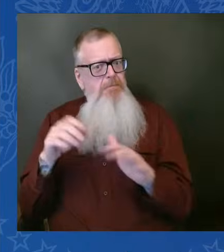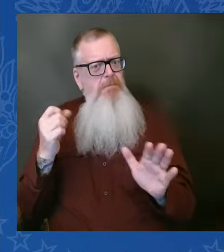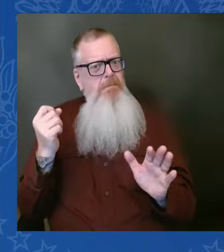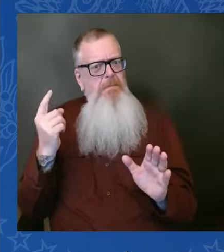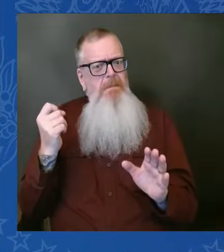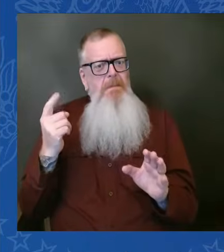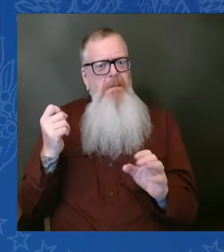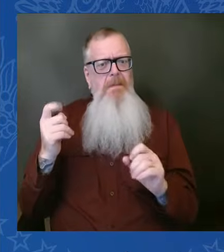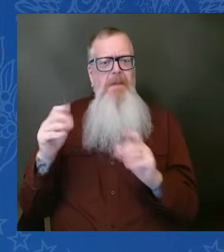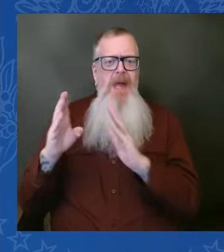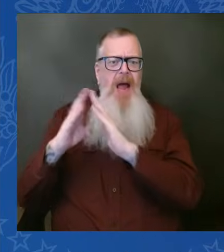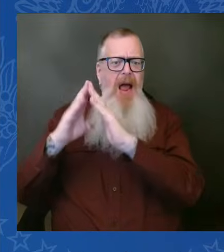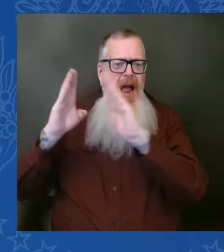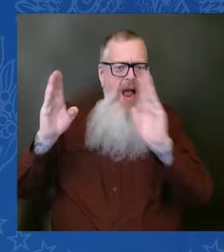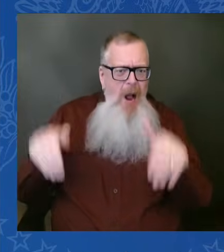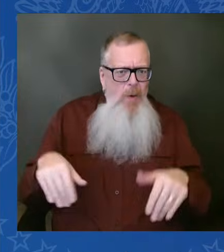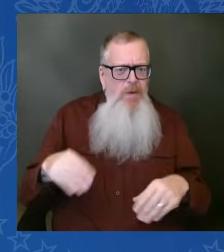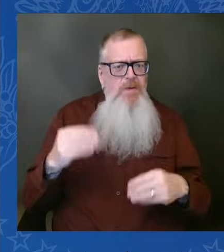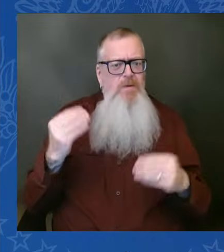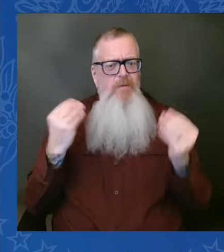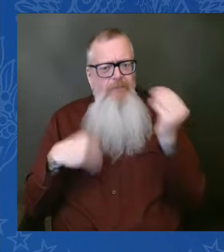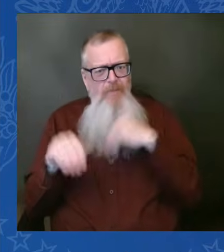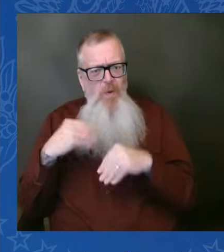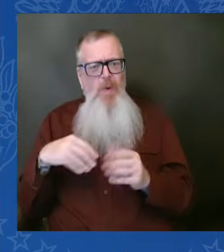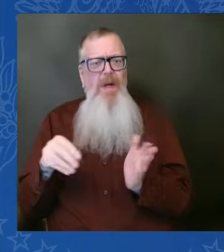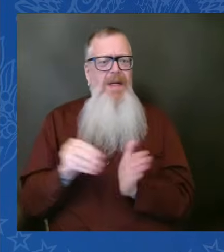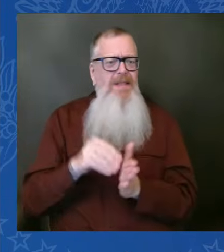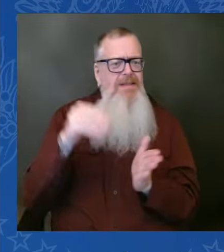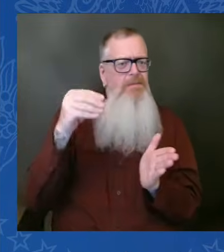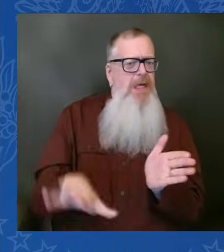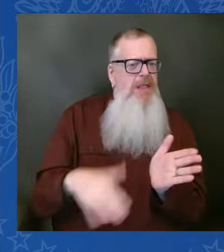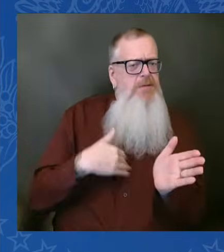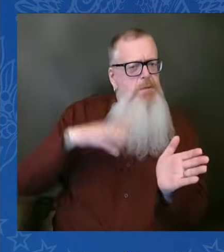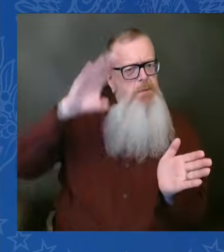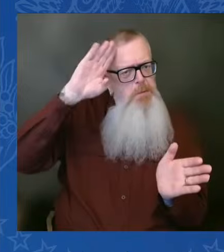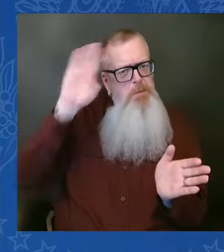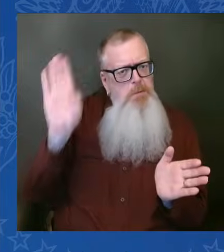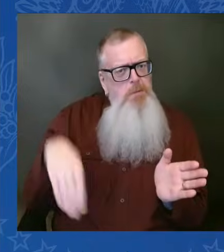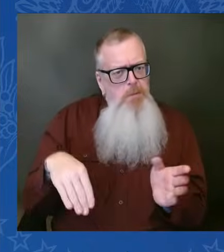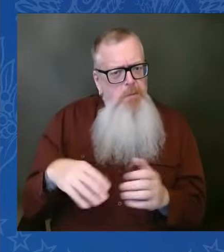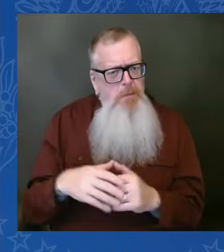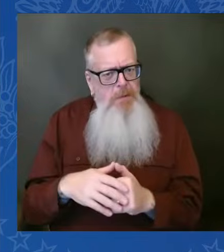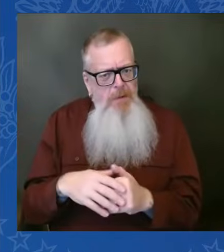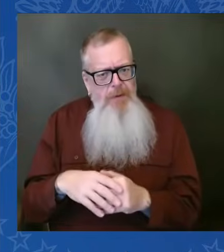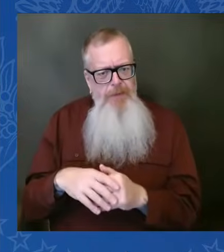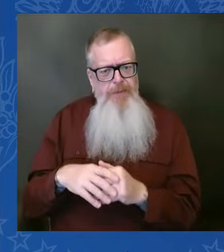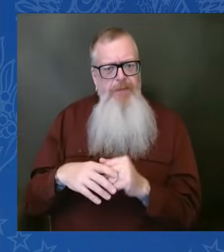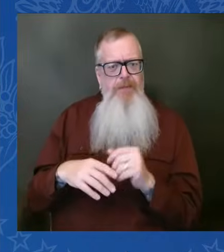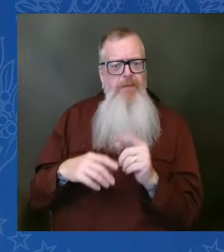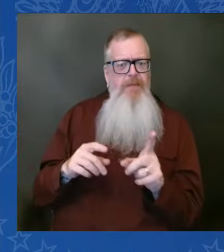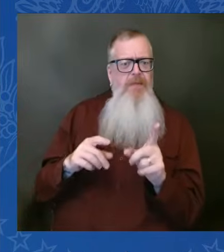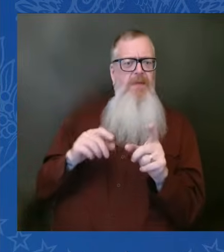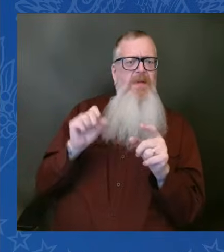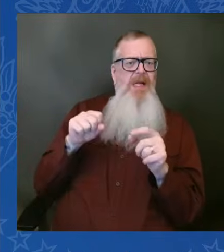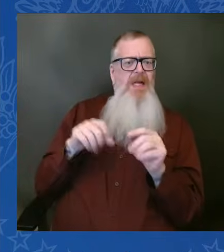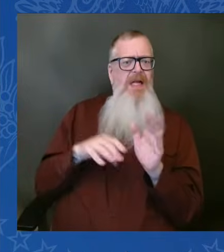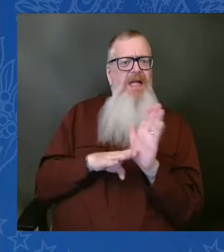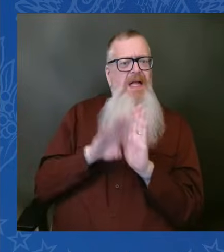At the same time, as inflation and interest rates continue to fall, we’ve entered a new phase of our economic resurgence. With the outcome of this election,